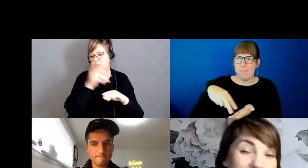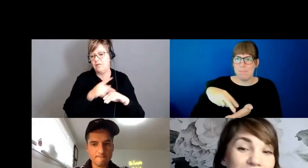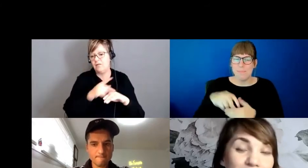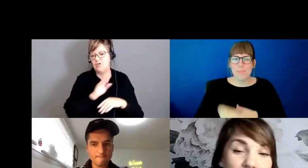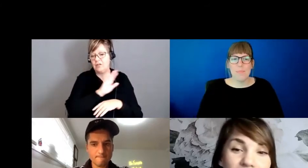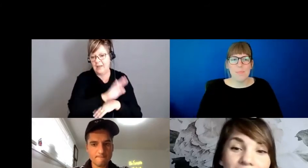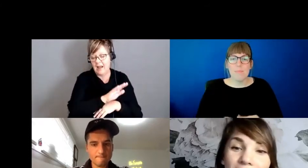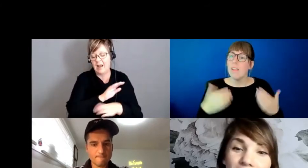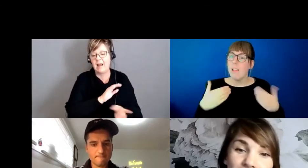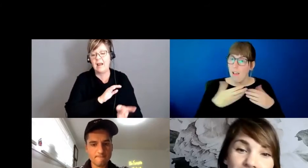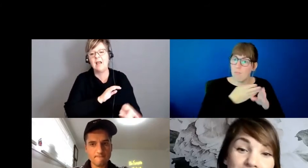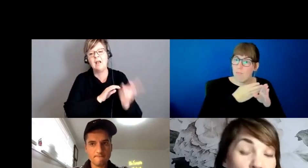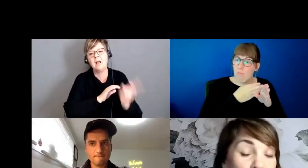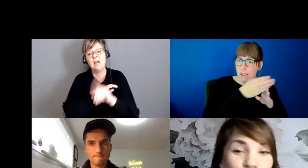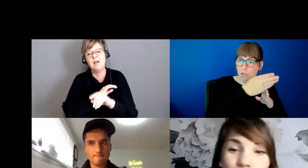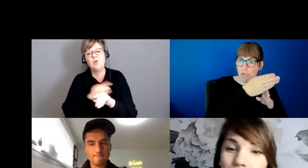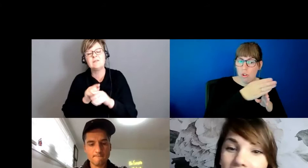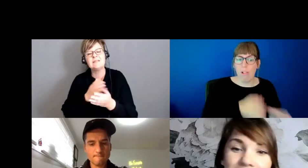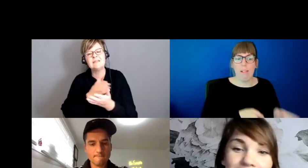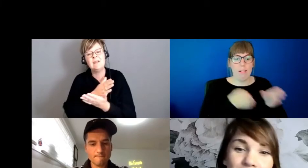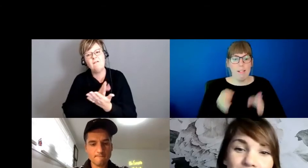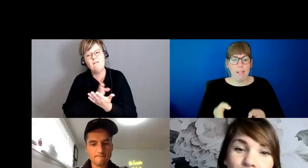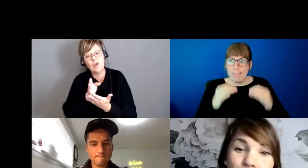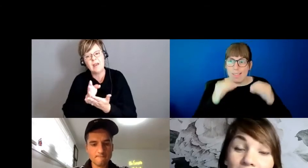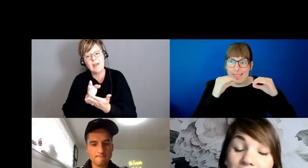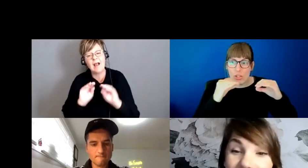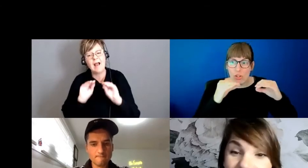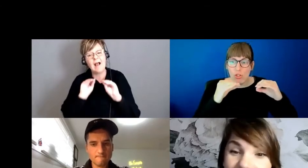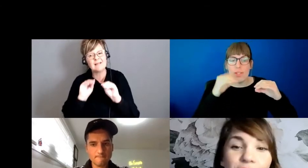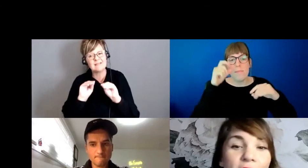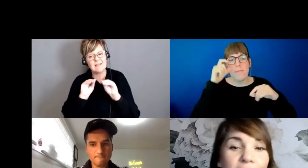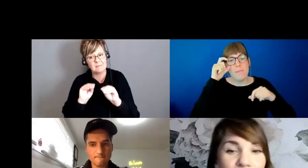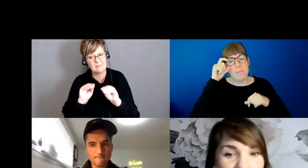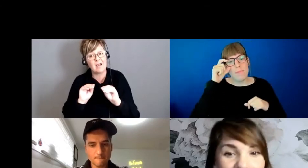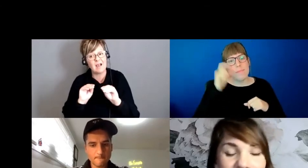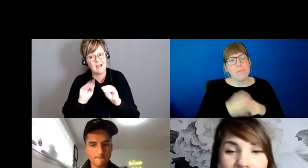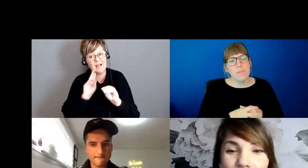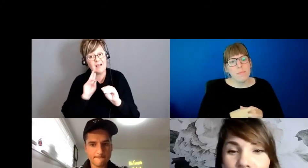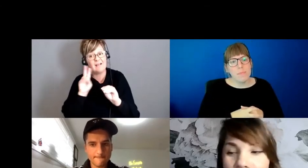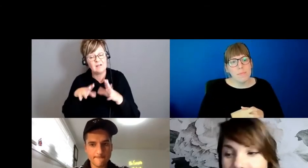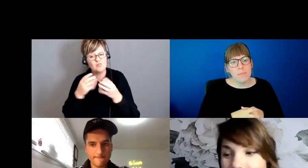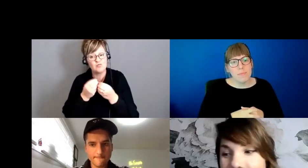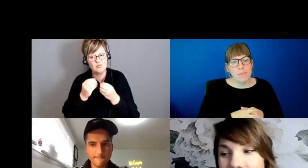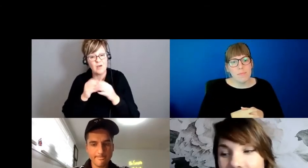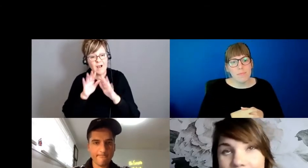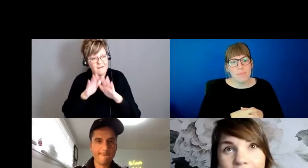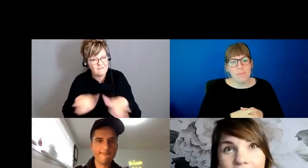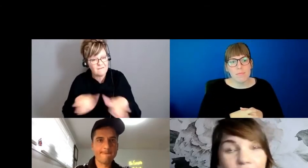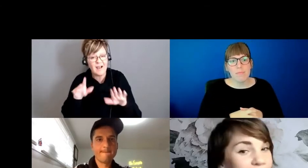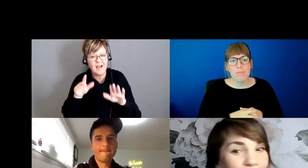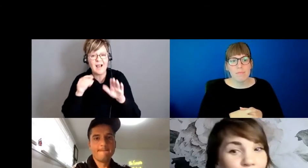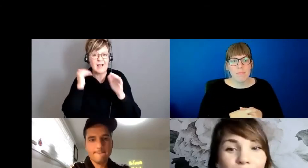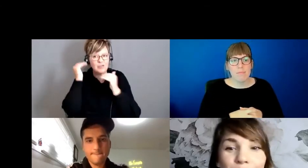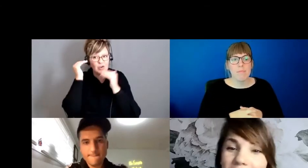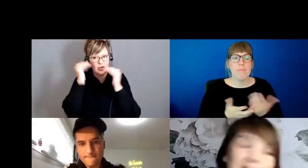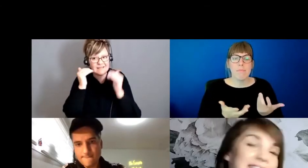COMPONENT, THEN THERE IS A TEACHING COMPONENT OF IT, ESPECIALLY WITH CHILDREN, WITH TEENAGERS,